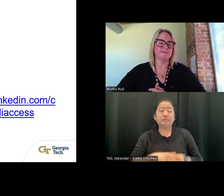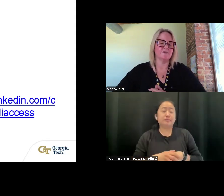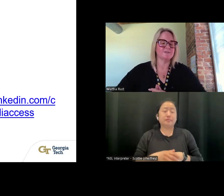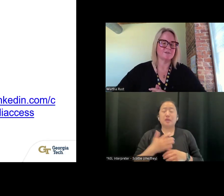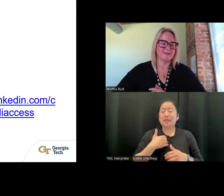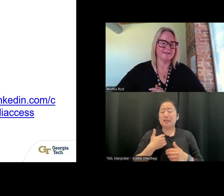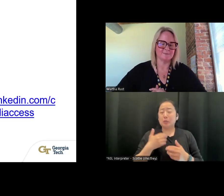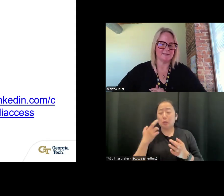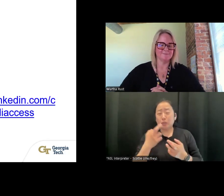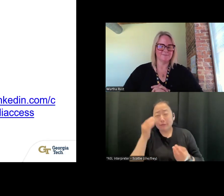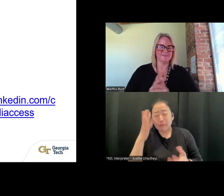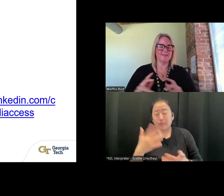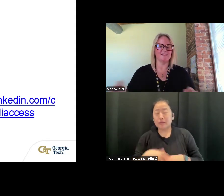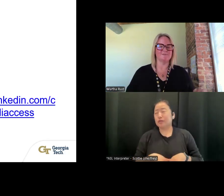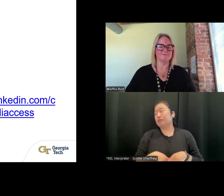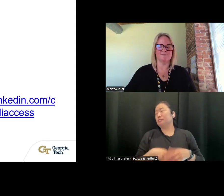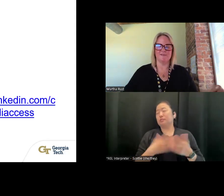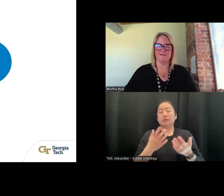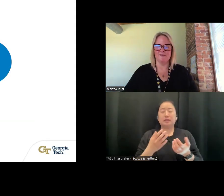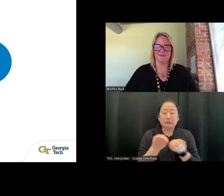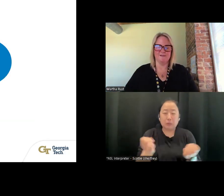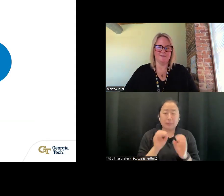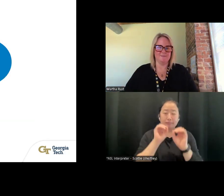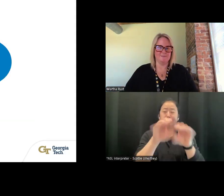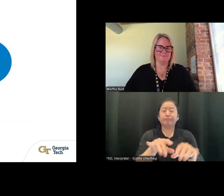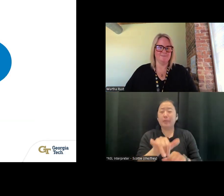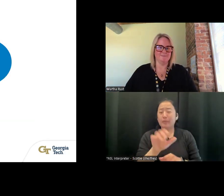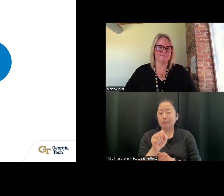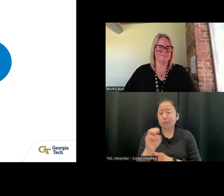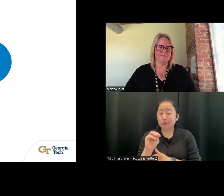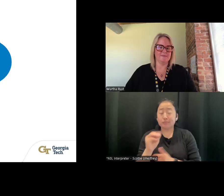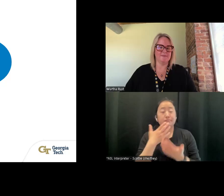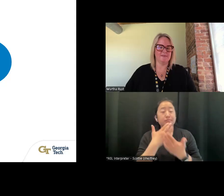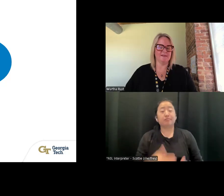things on our social media as well. So thank you.